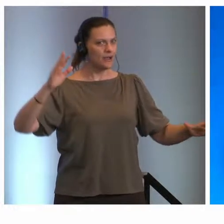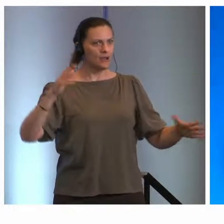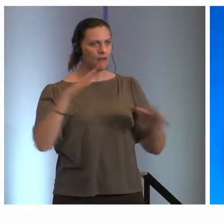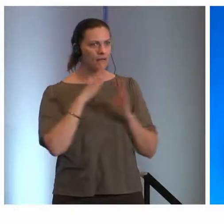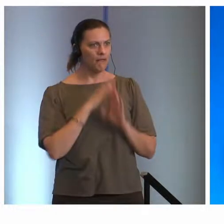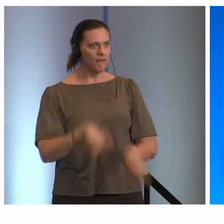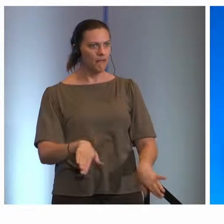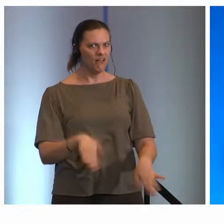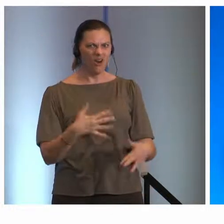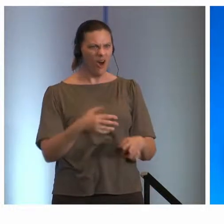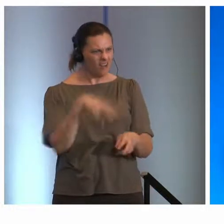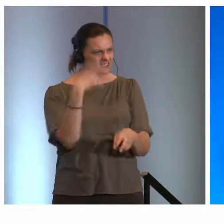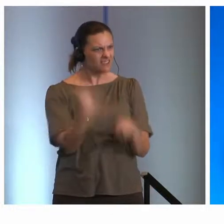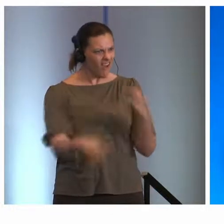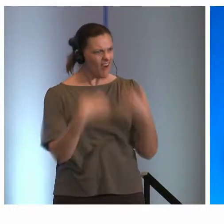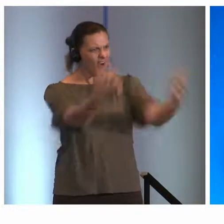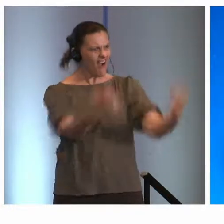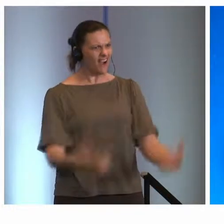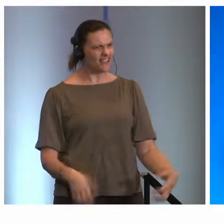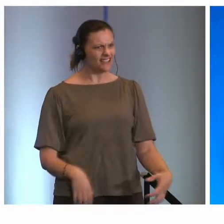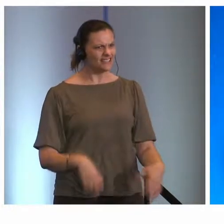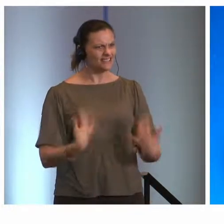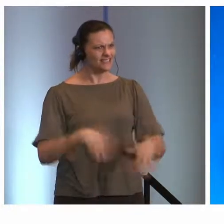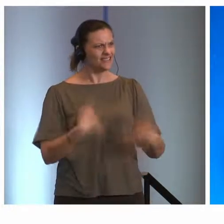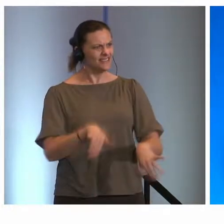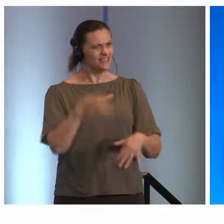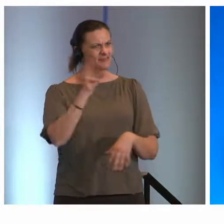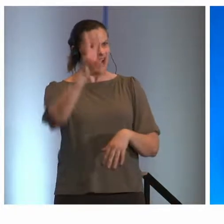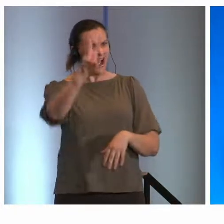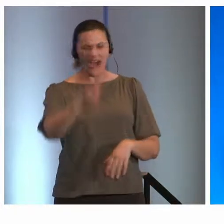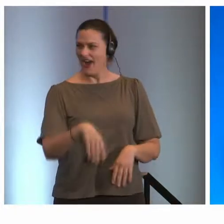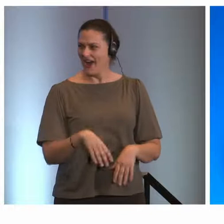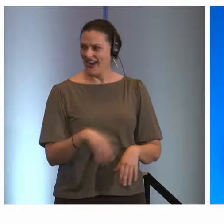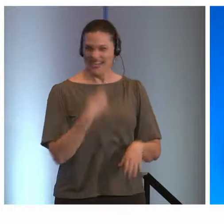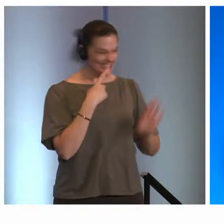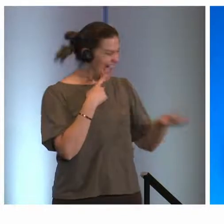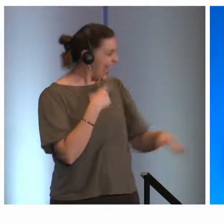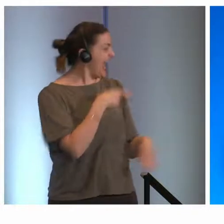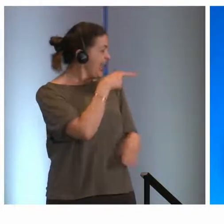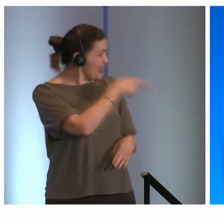from Anaheim it's CSUN. Boy, this is a tough crowd,